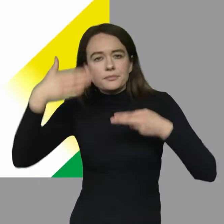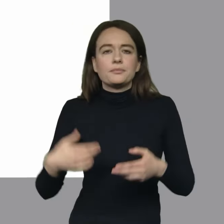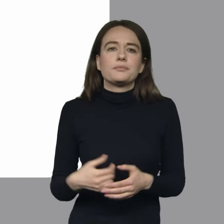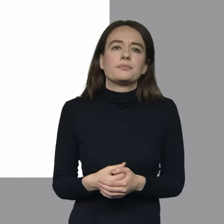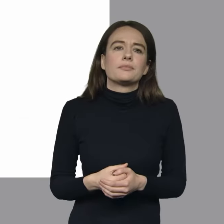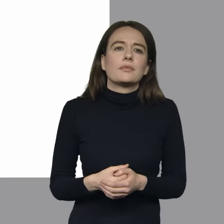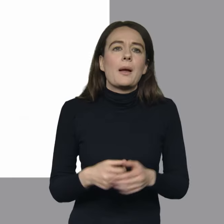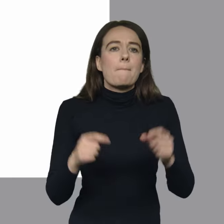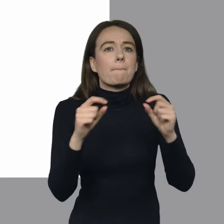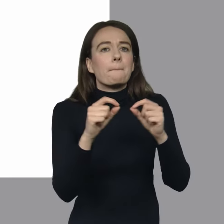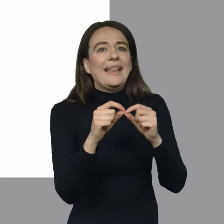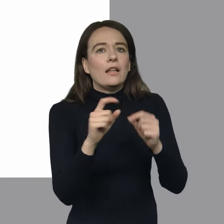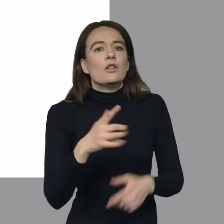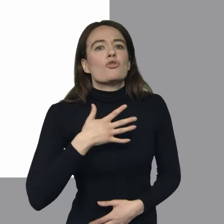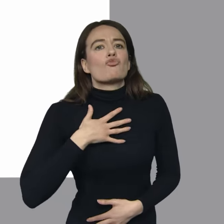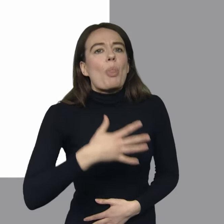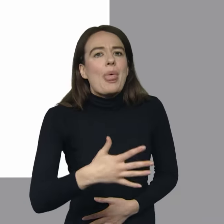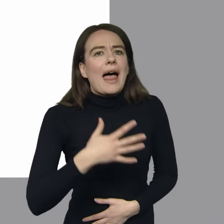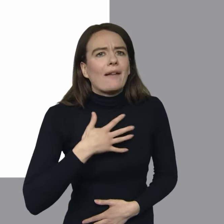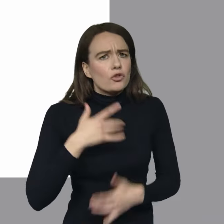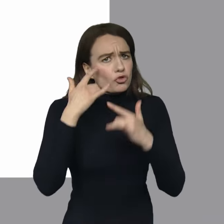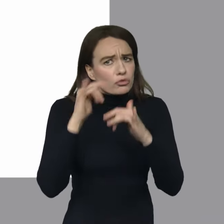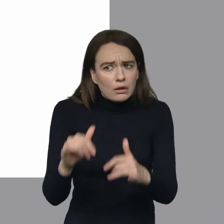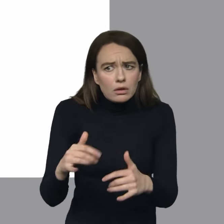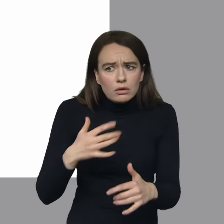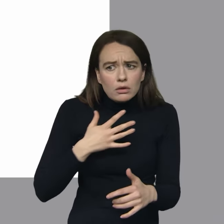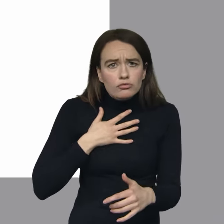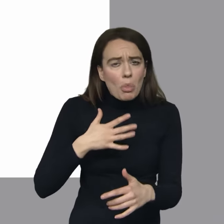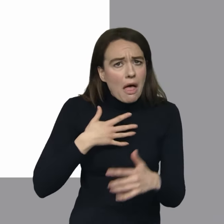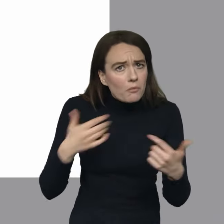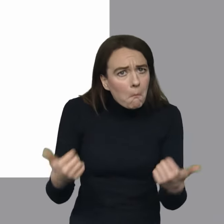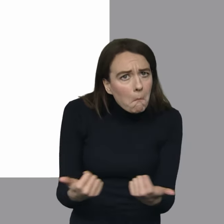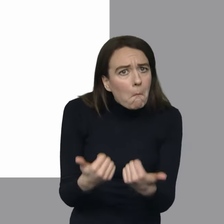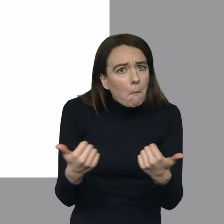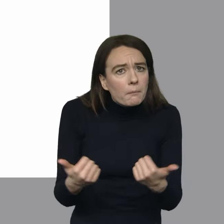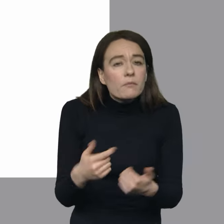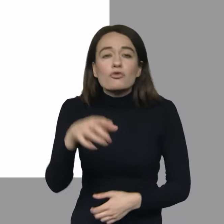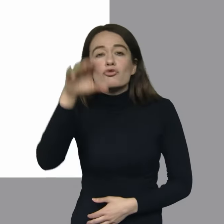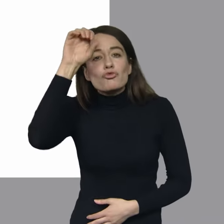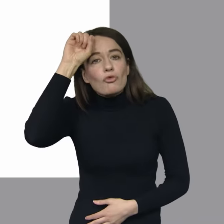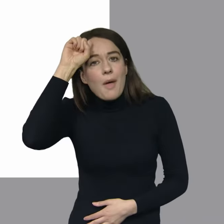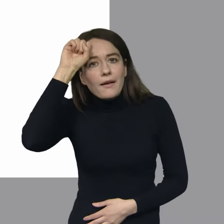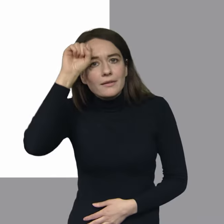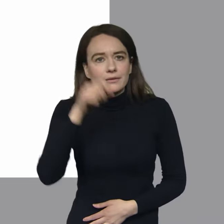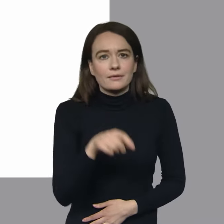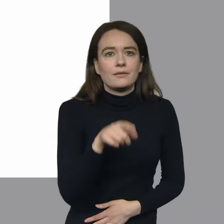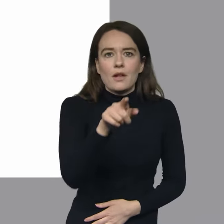B is for breathing, check for normal breathing. Remember, do not put your face next to theres.